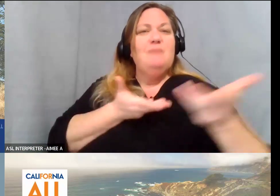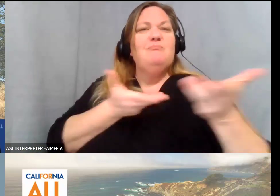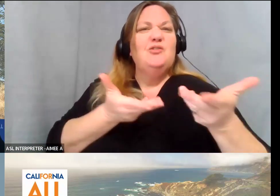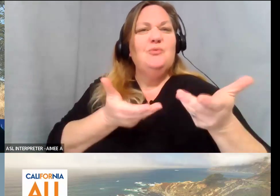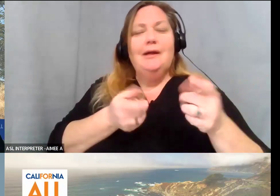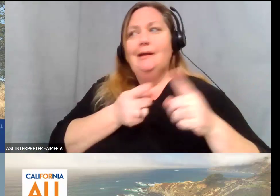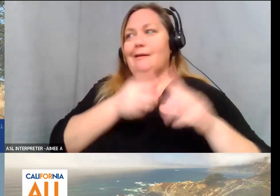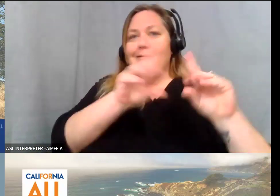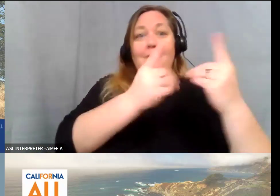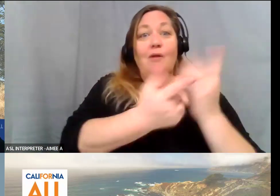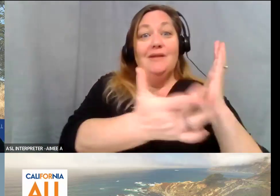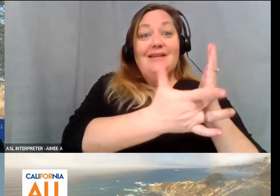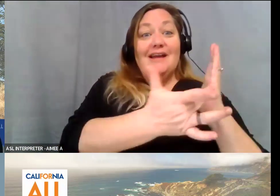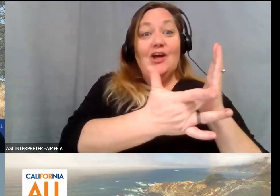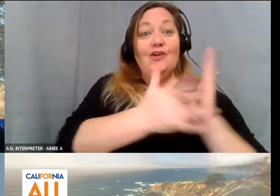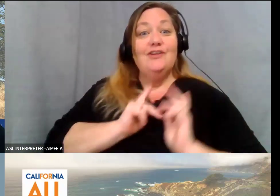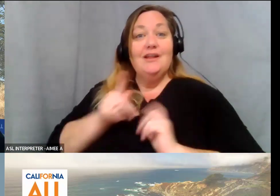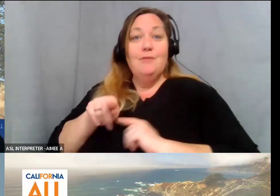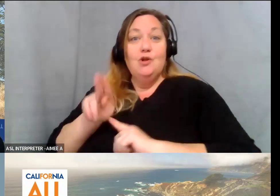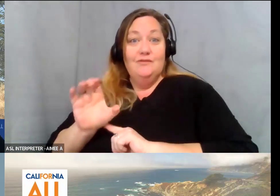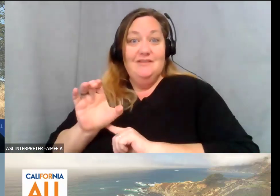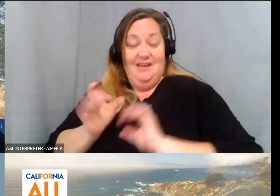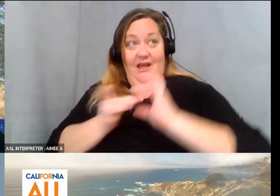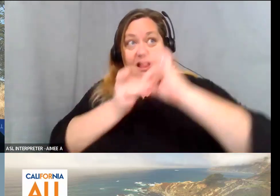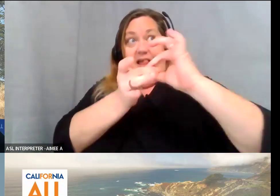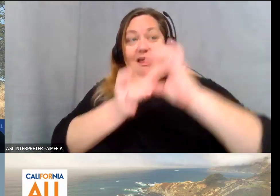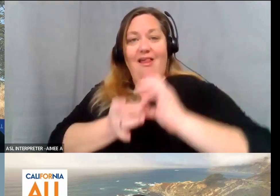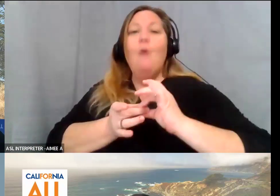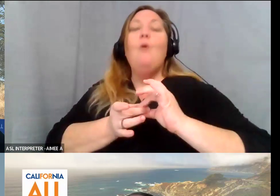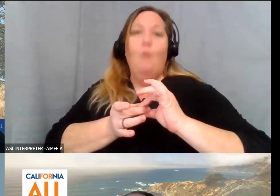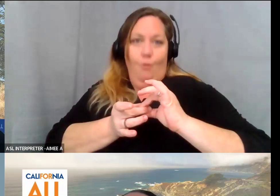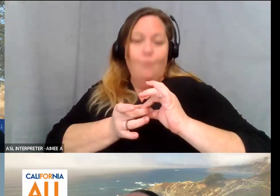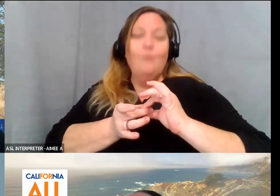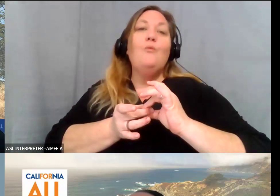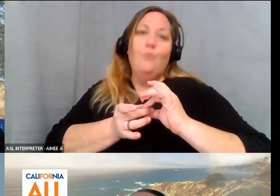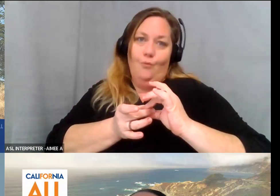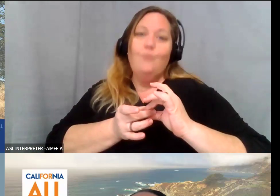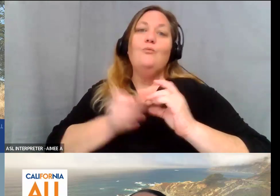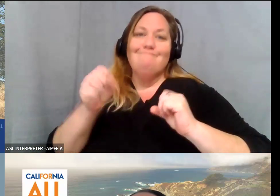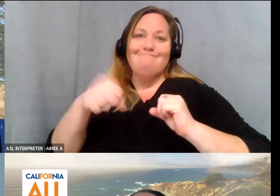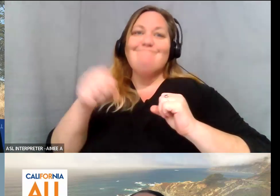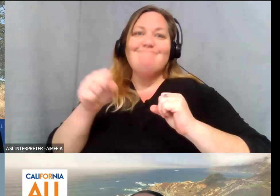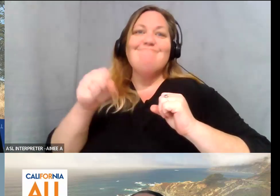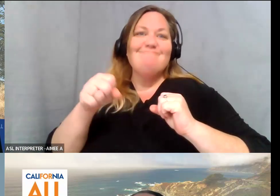Department of Technology and the CPUC is something that there are, you know, kind of multiple,